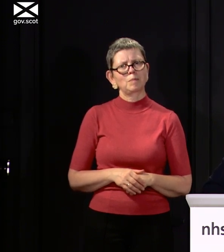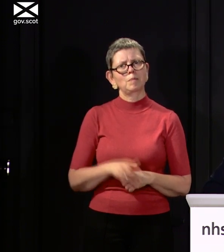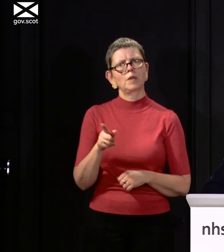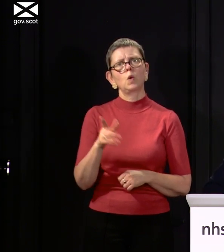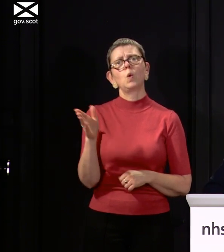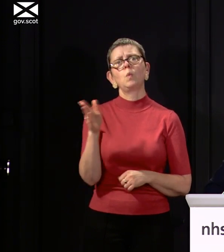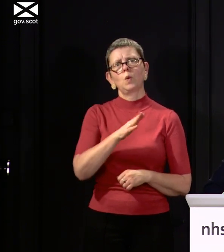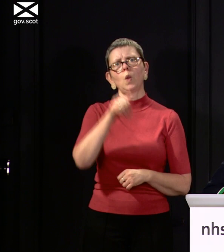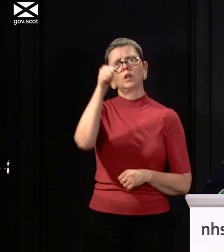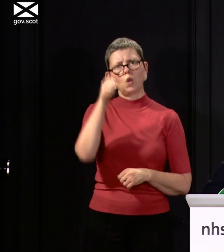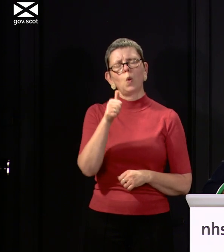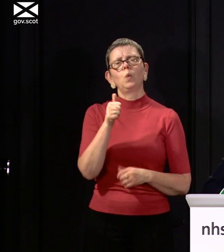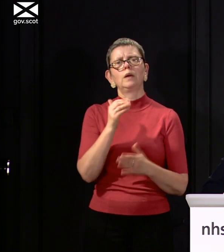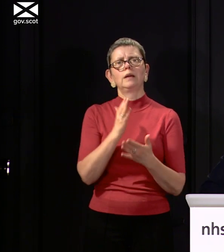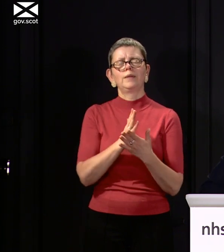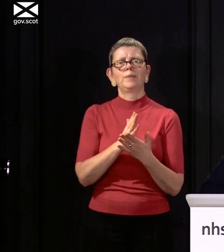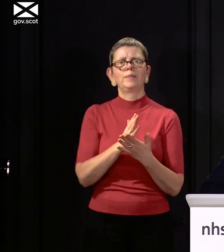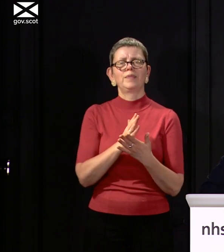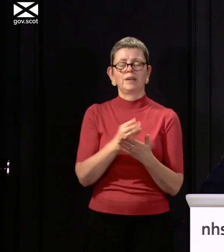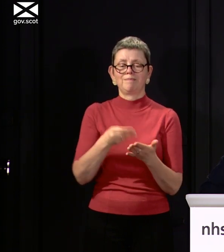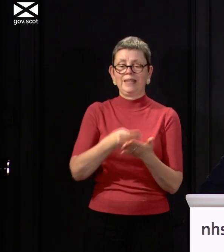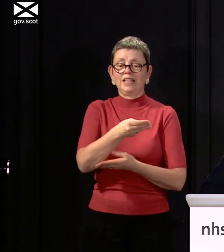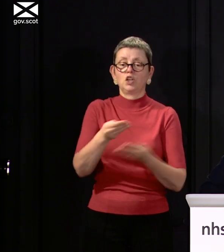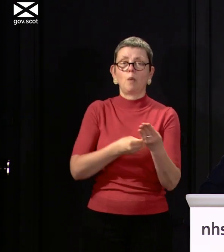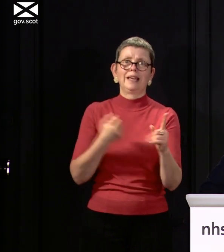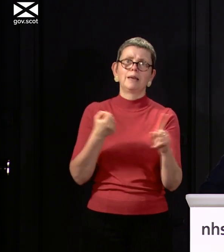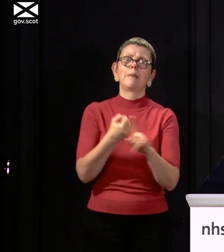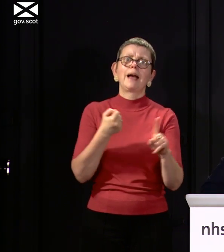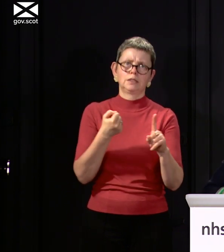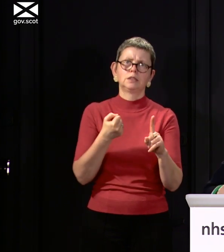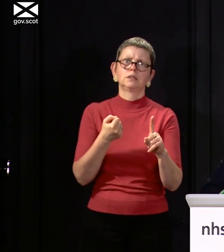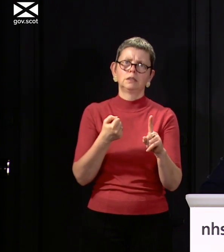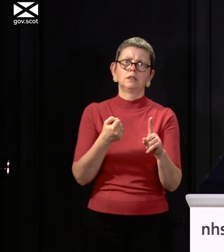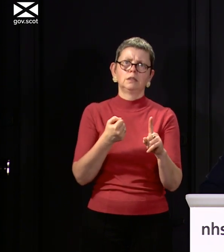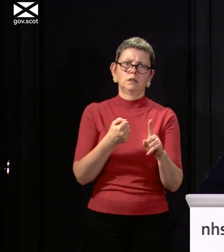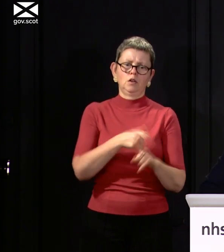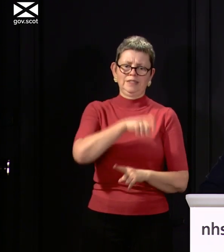economics and fiscal implications of what we are living through right now, and no government